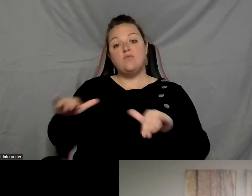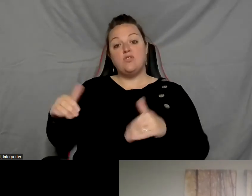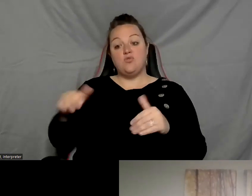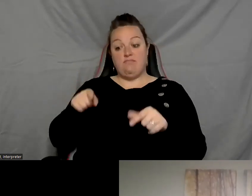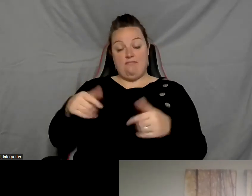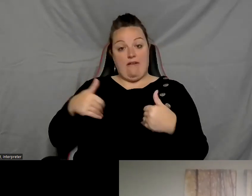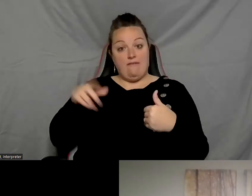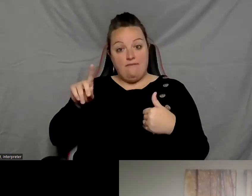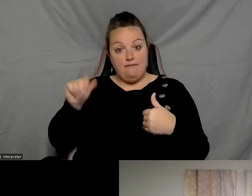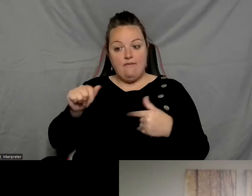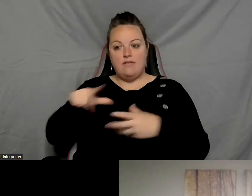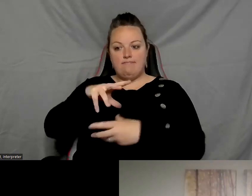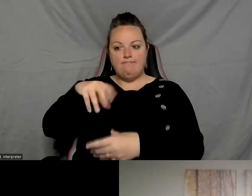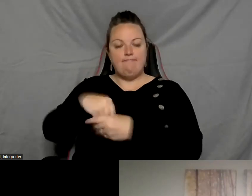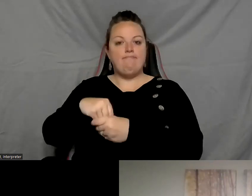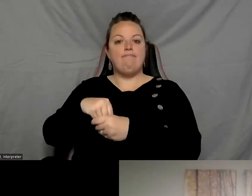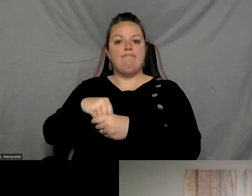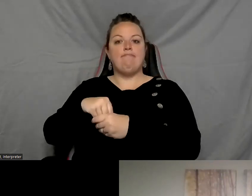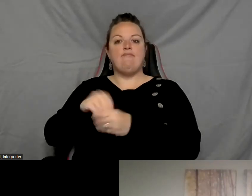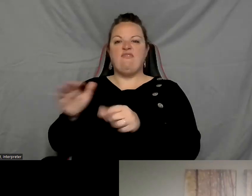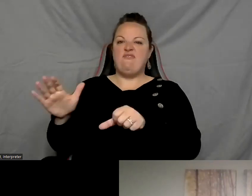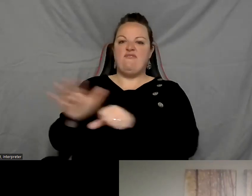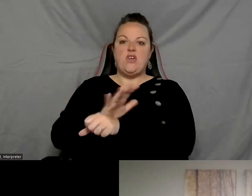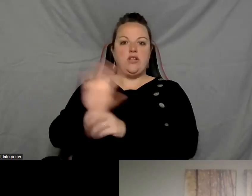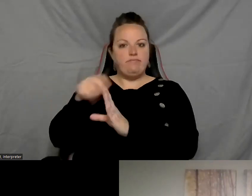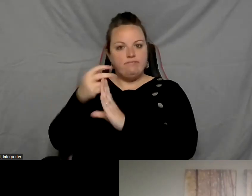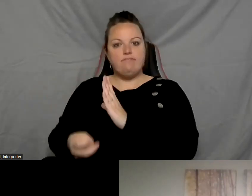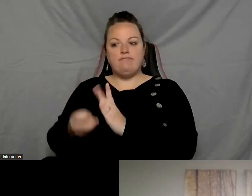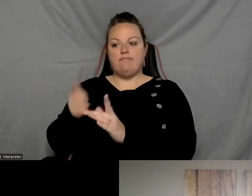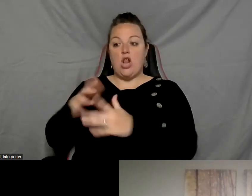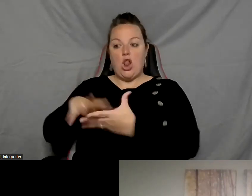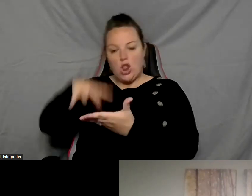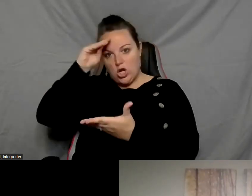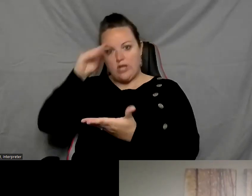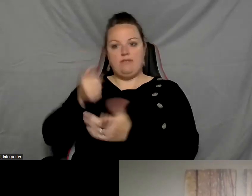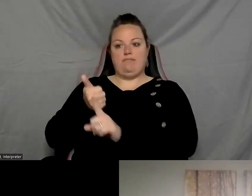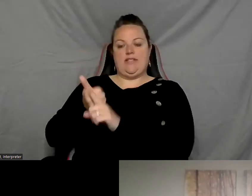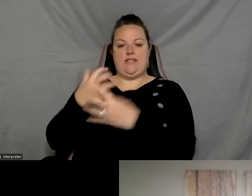who participate fully in learning self care and social activities in school.